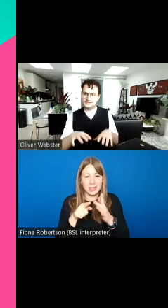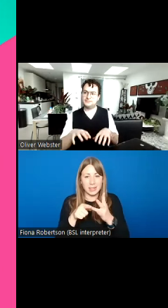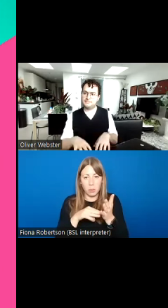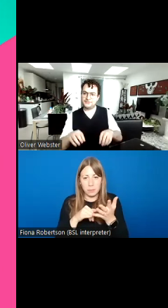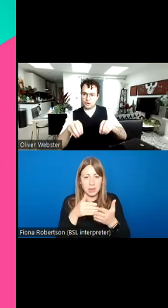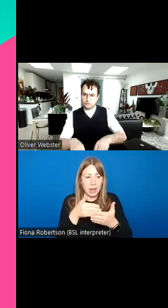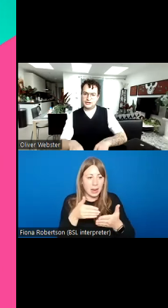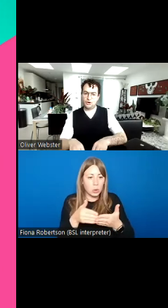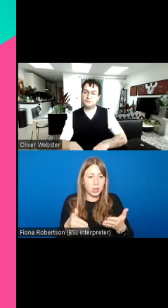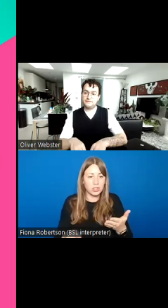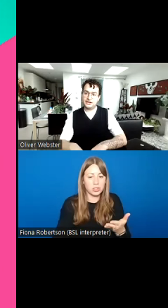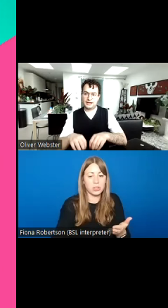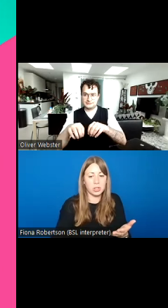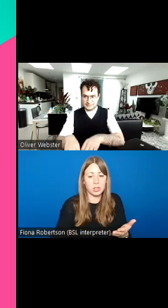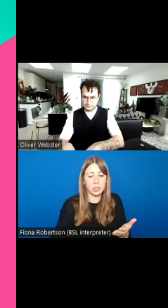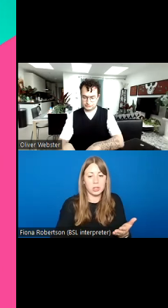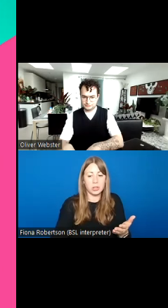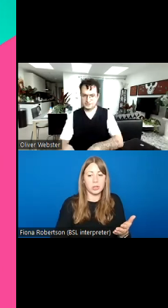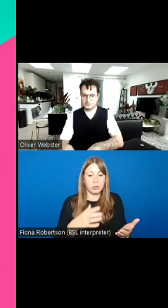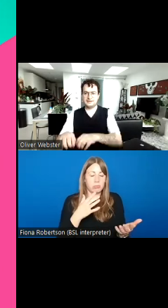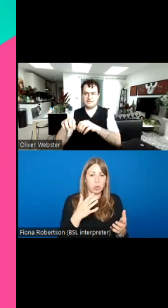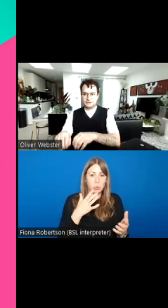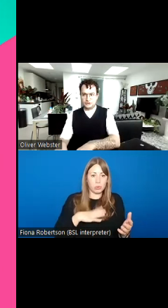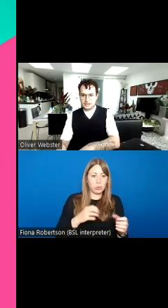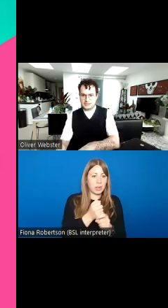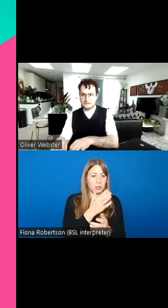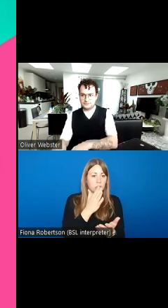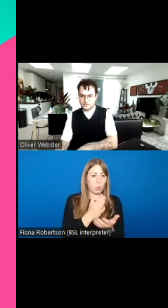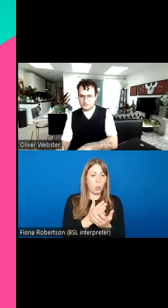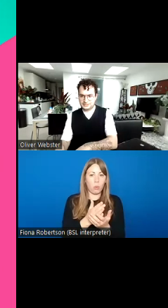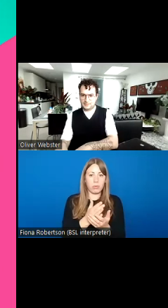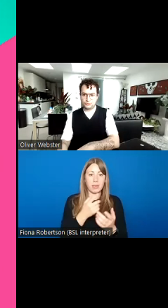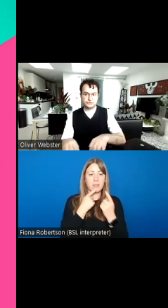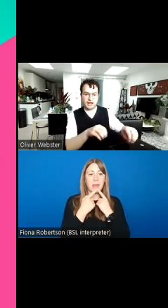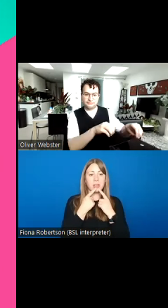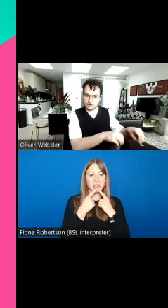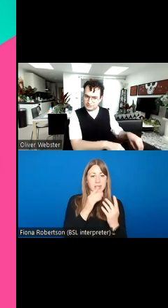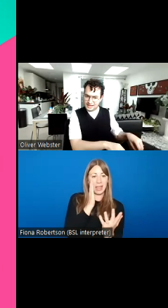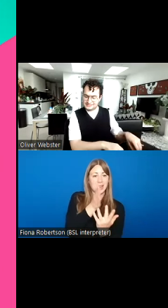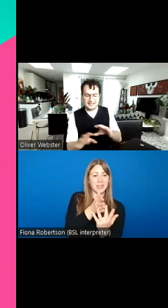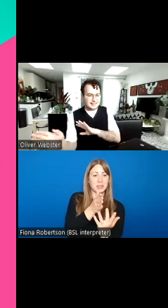it's to make the content of the video accessible. If the content is confusing to people who don't have the context,